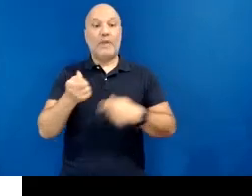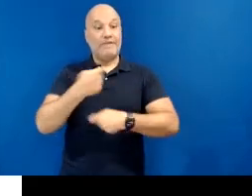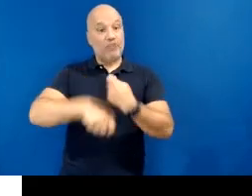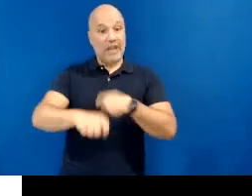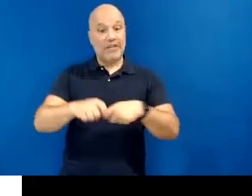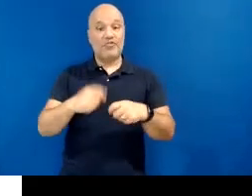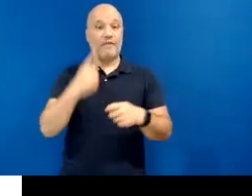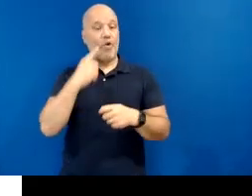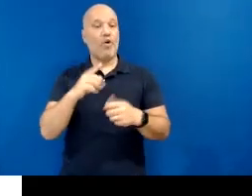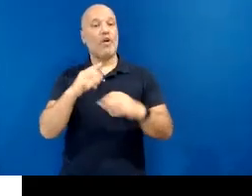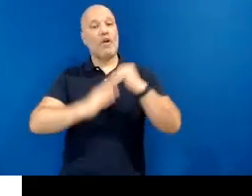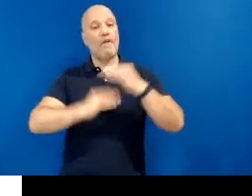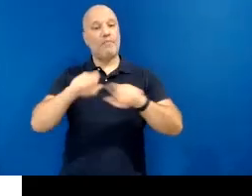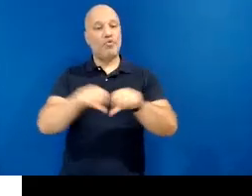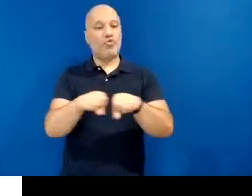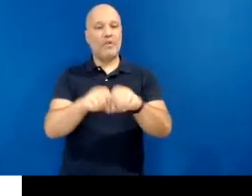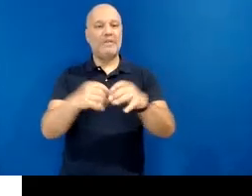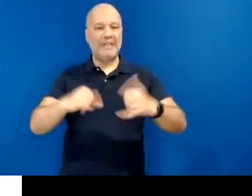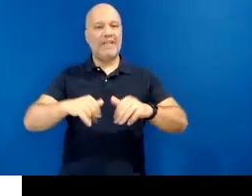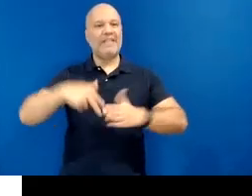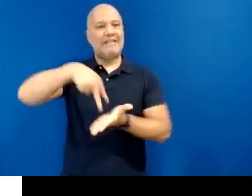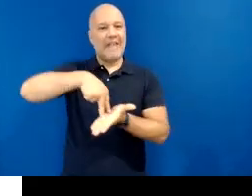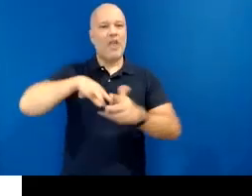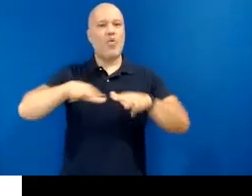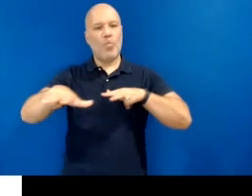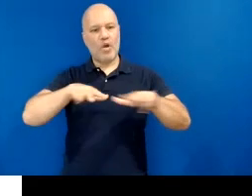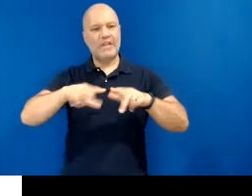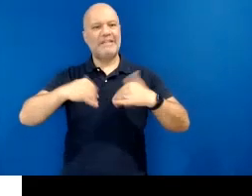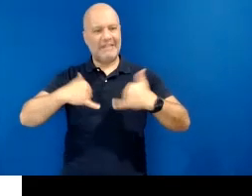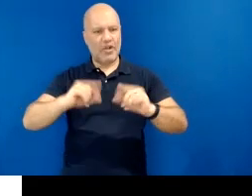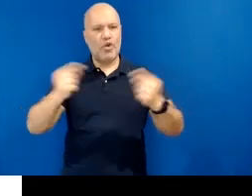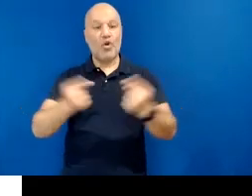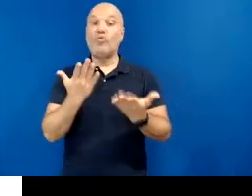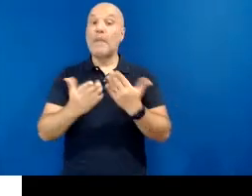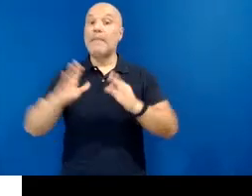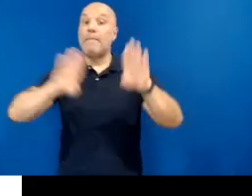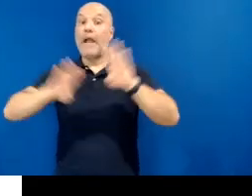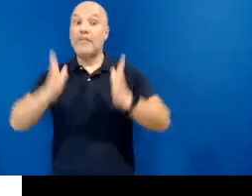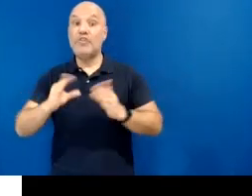shoes, it still hurts when they stand or walk. So, you know, perhaps the biology instructor now is going to talk about